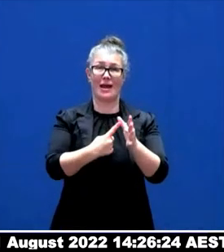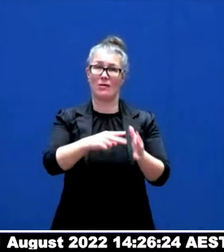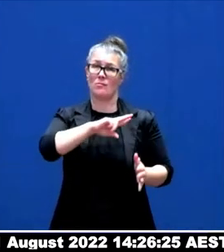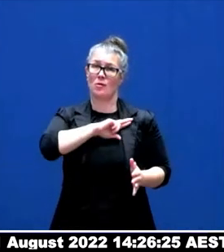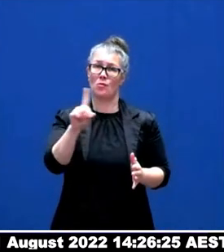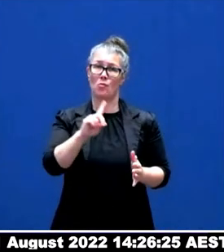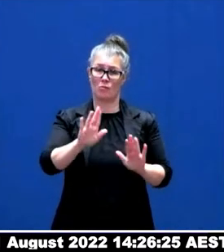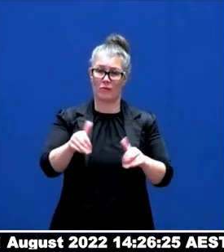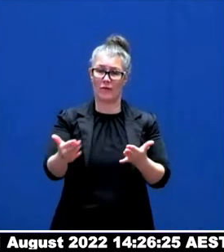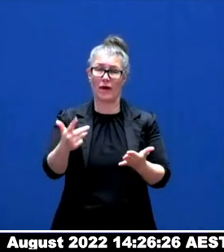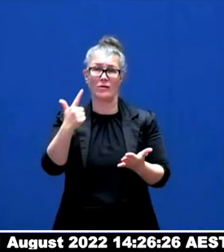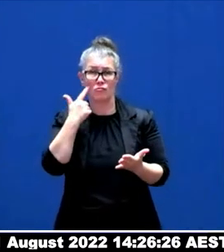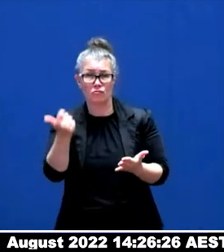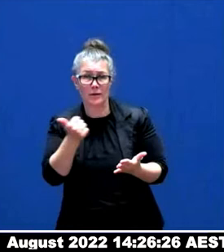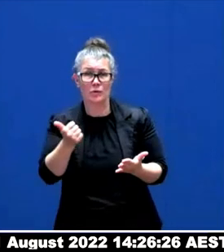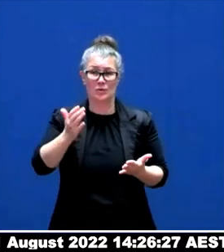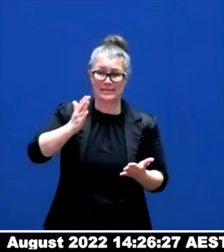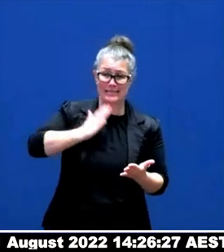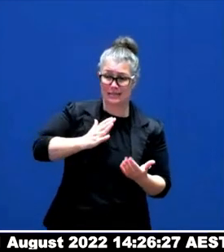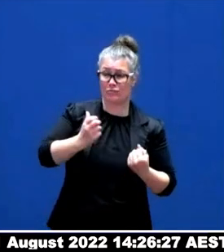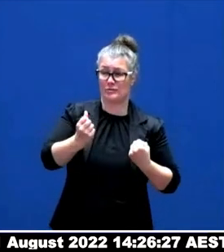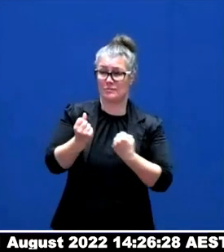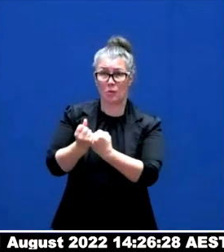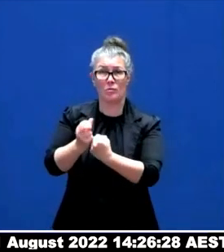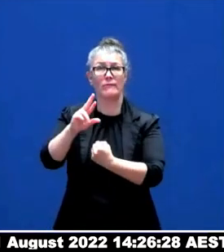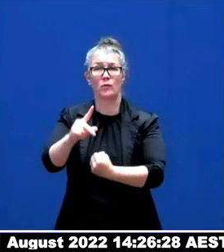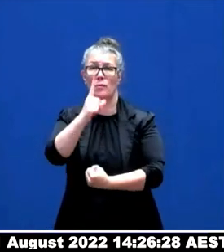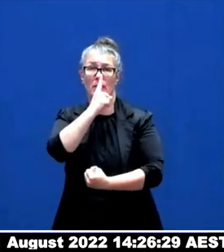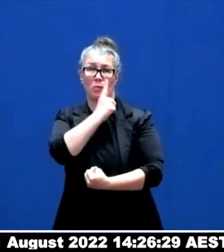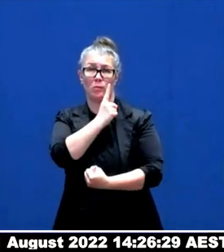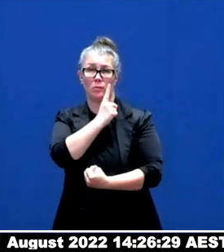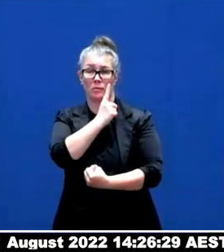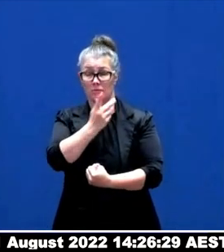to participants who are homeless or at risk of homelessness within the framework of our